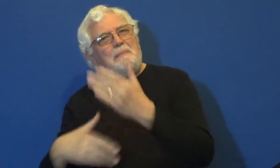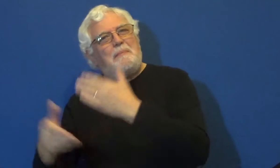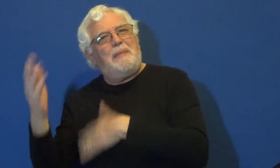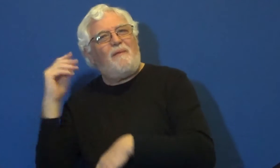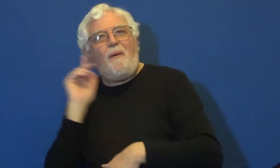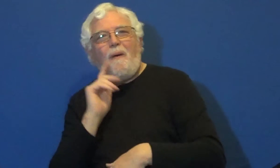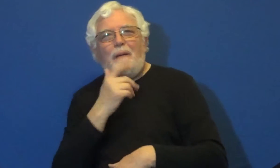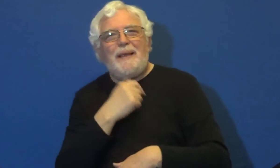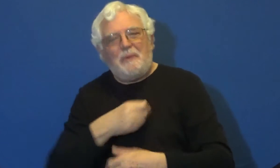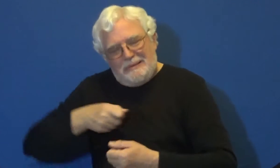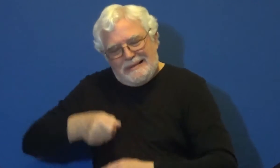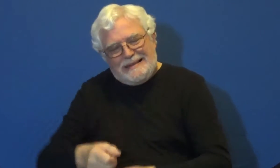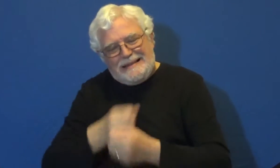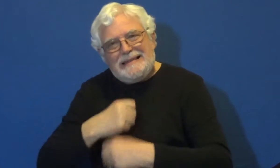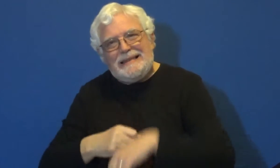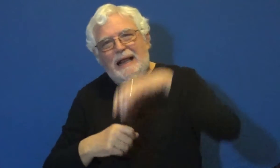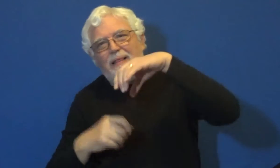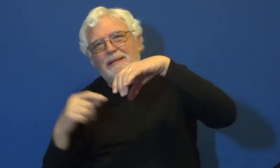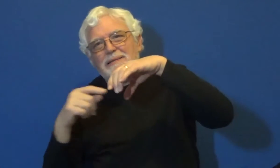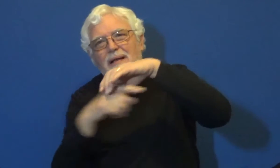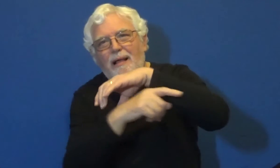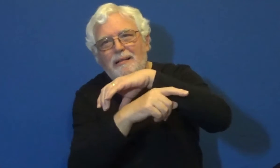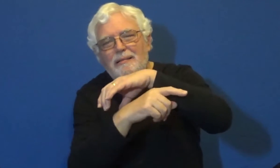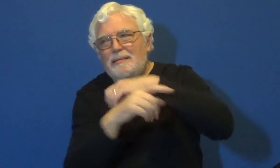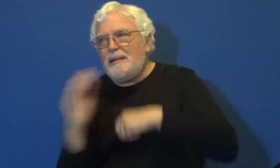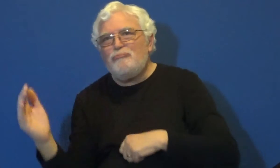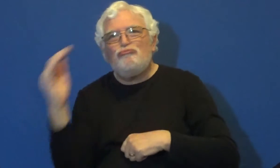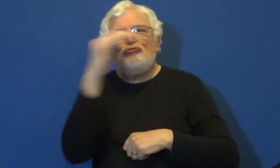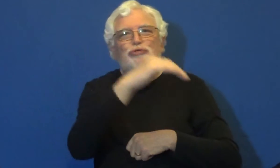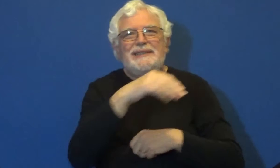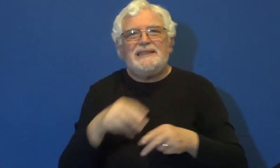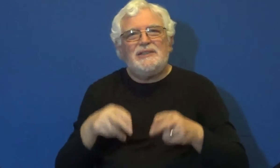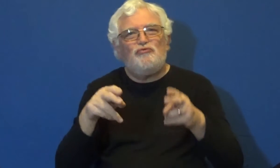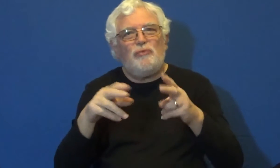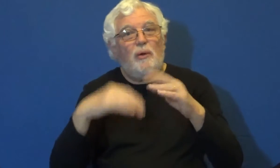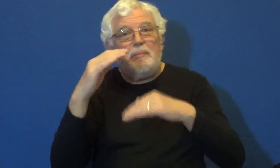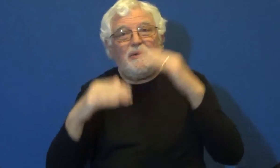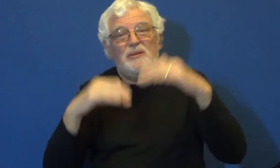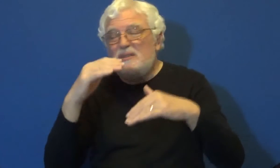The tunnelers, bridge and road builders have already covered that.